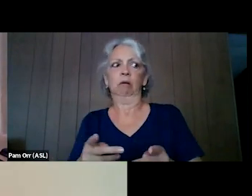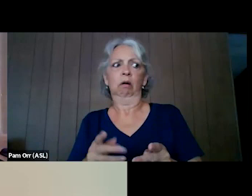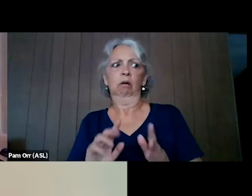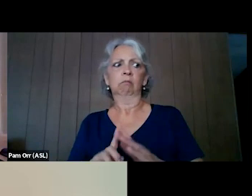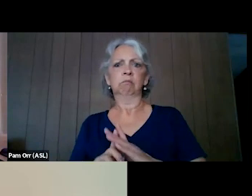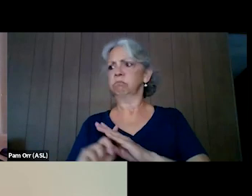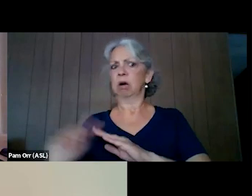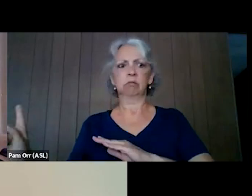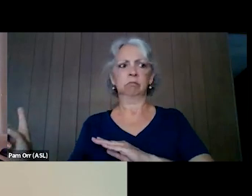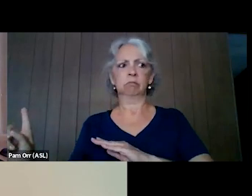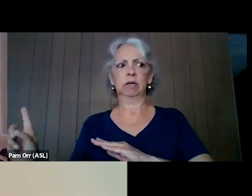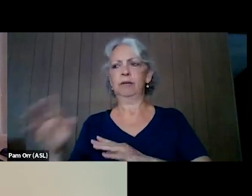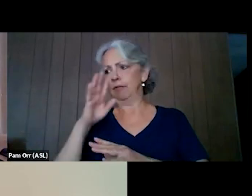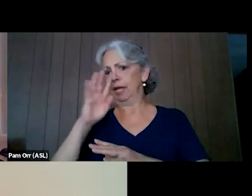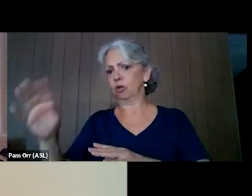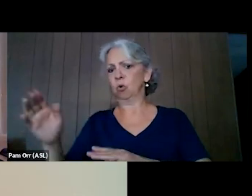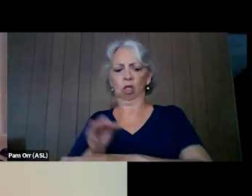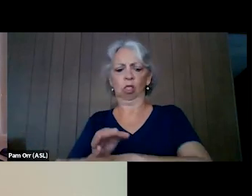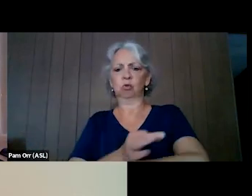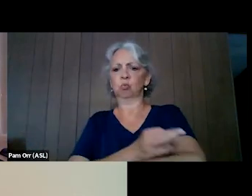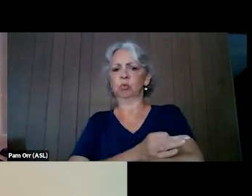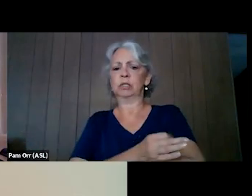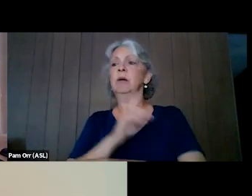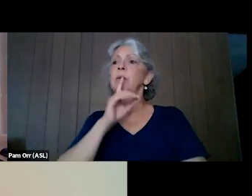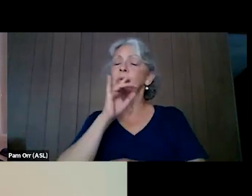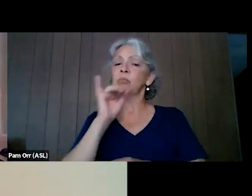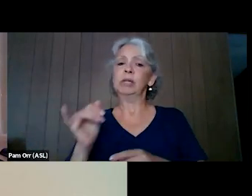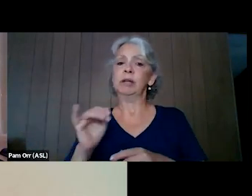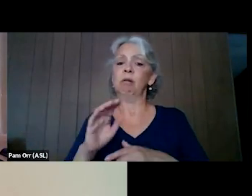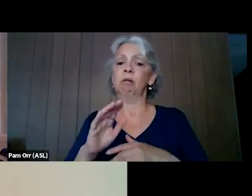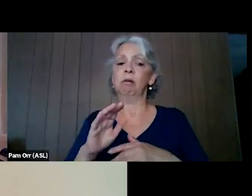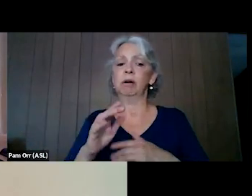and really all they need is just some very basic care,